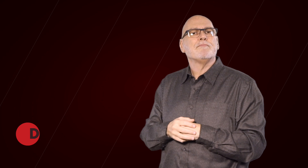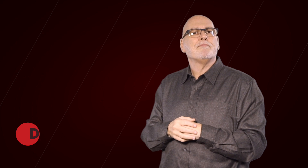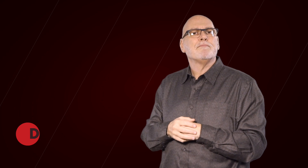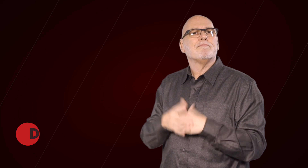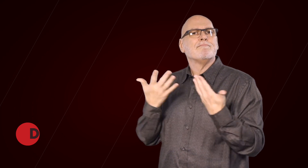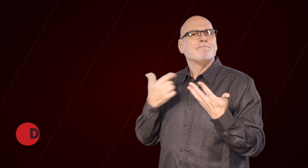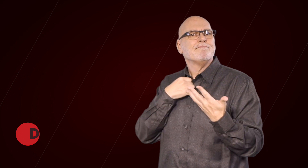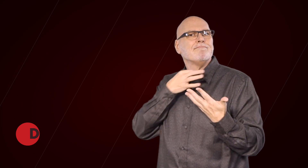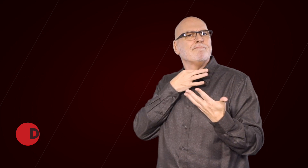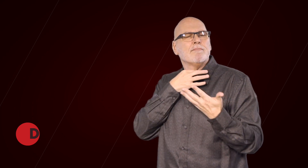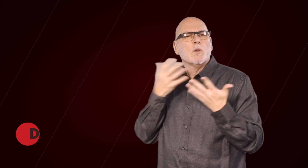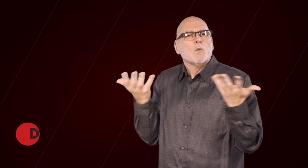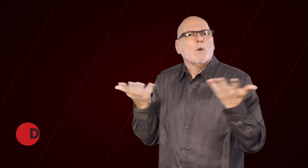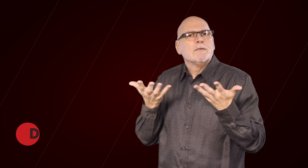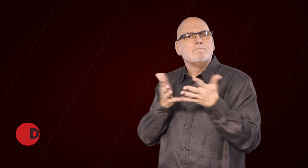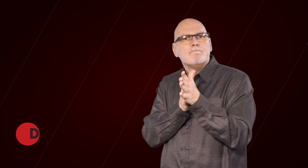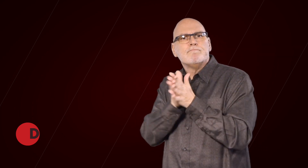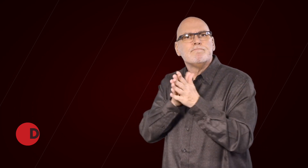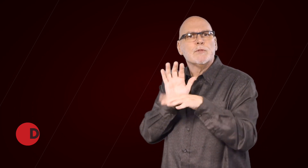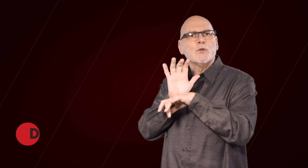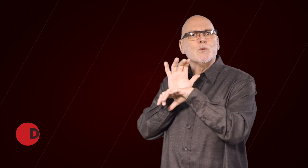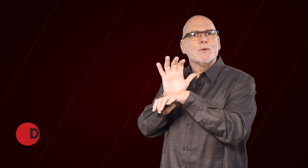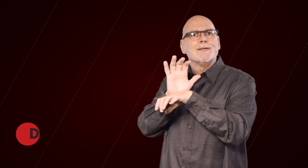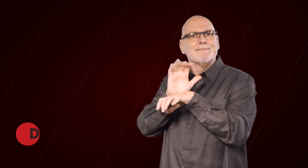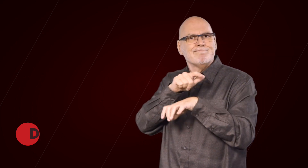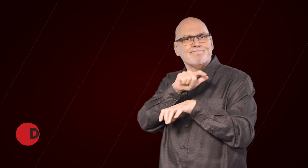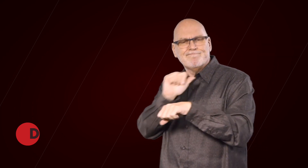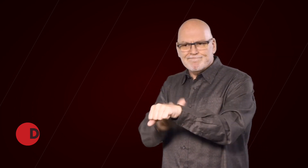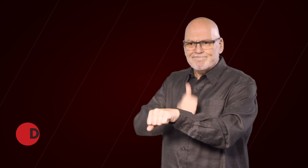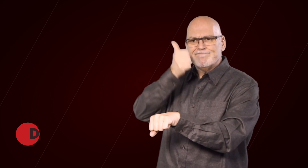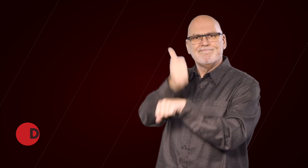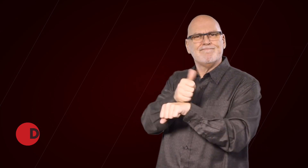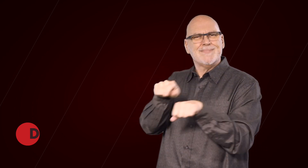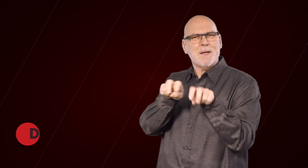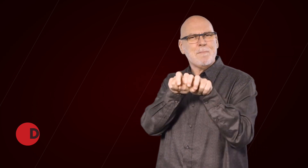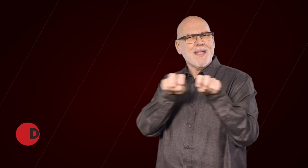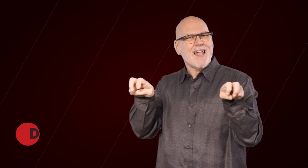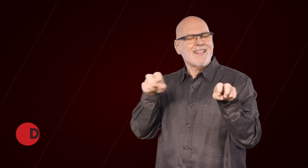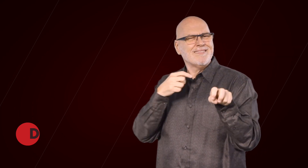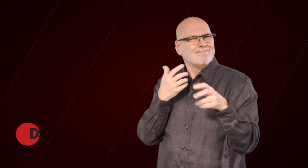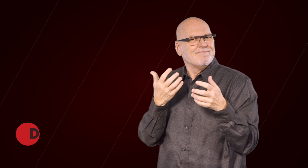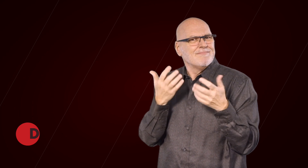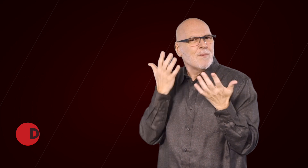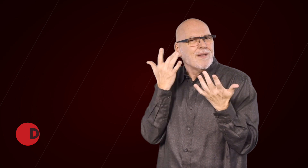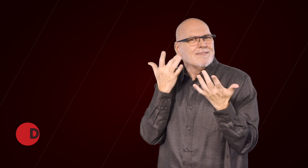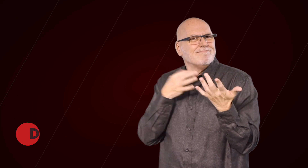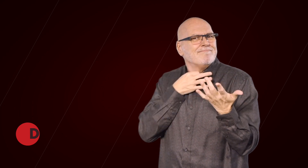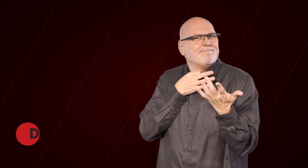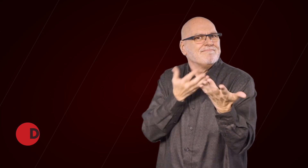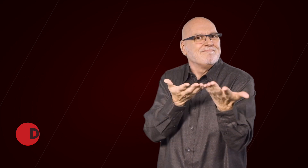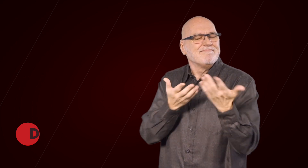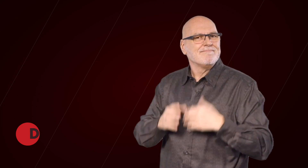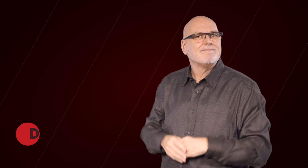What motivated CDGM to set up this panel?